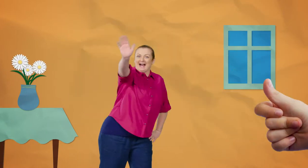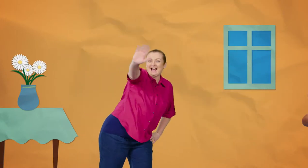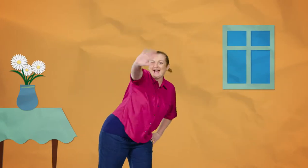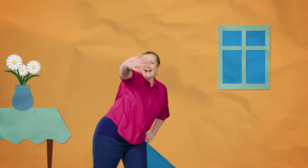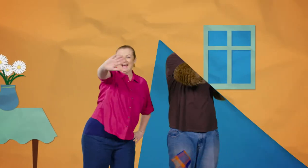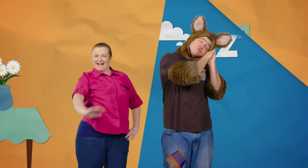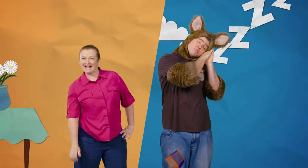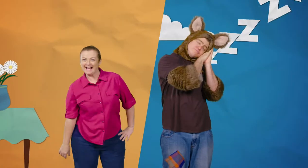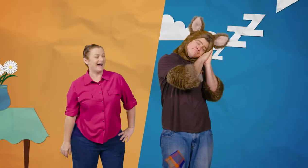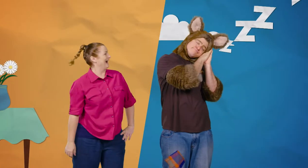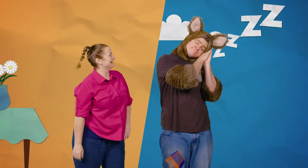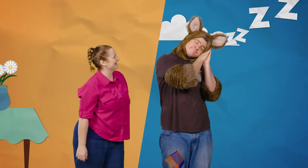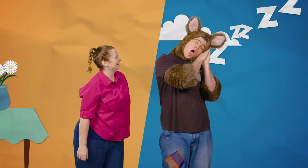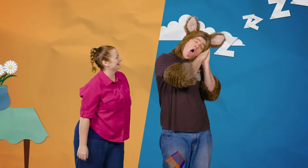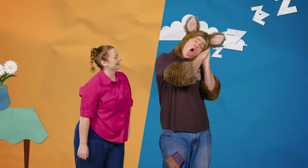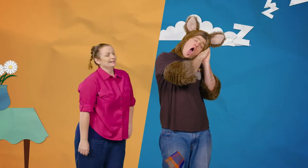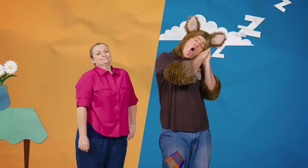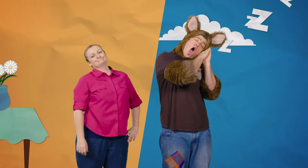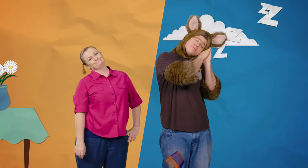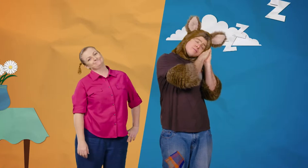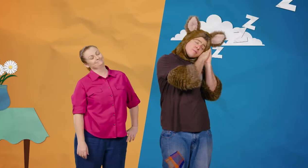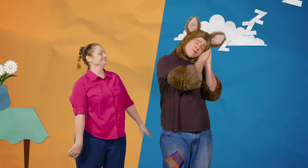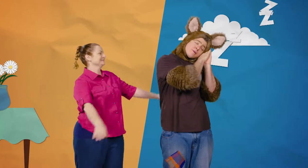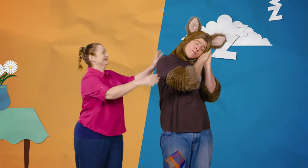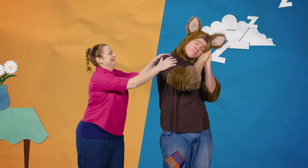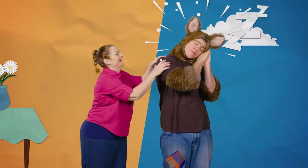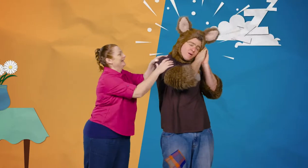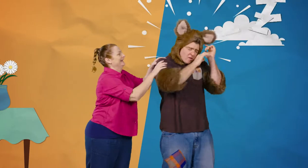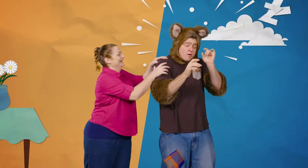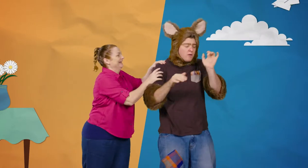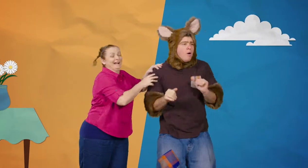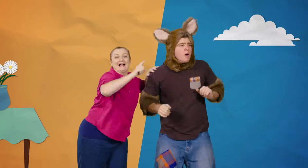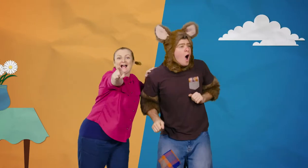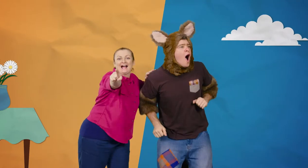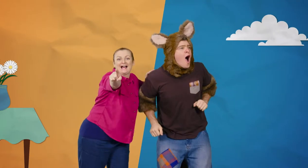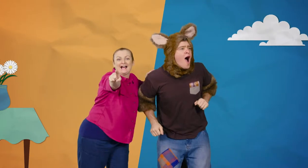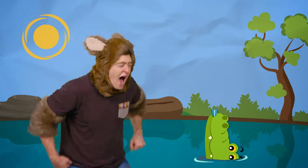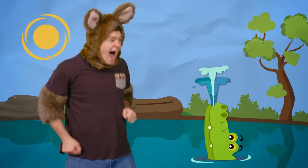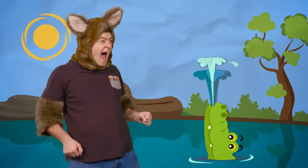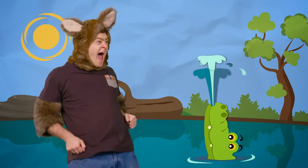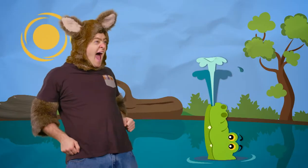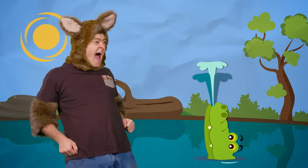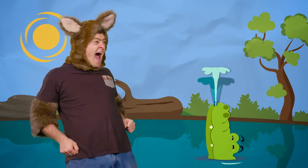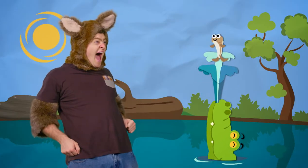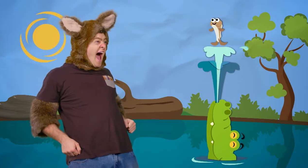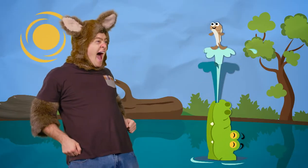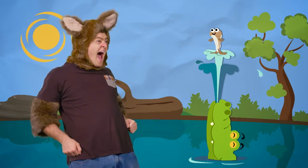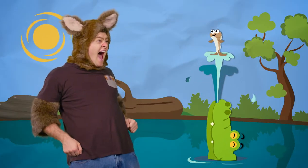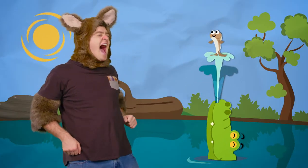Hello. Hm. Huh? Look! Ha-ha-ha.